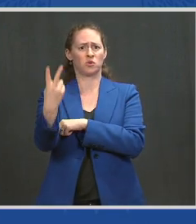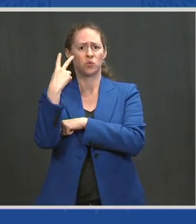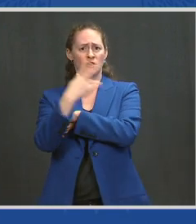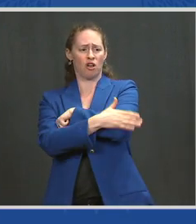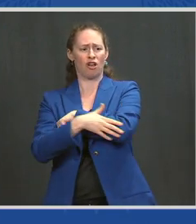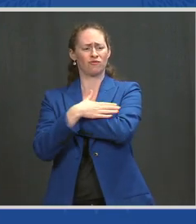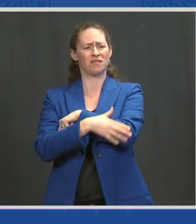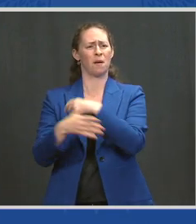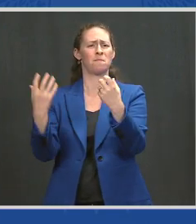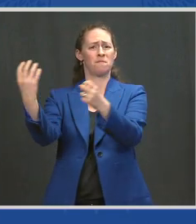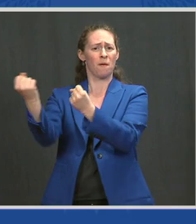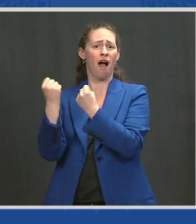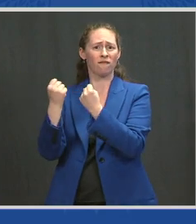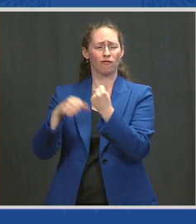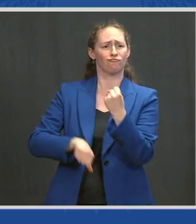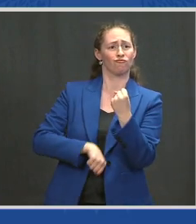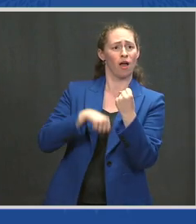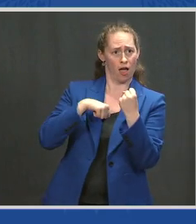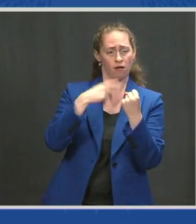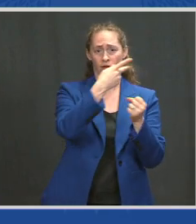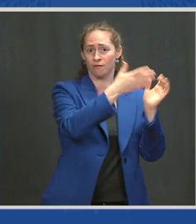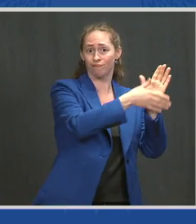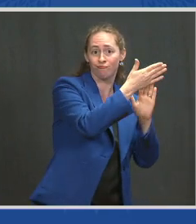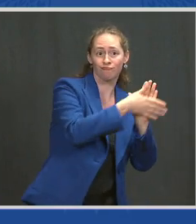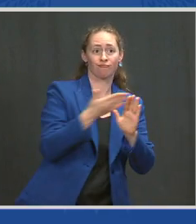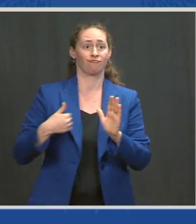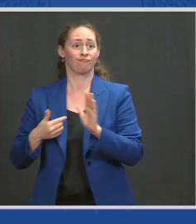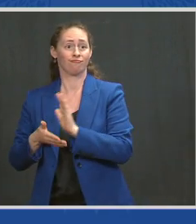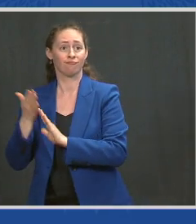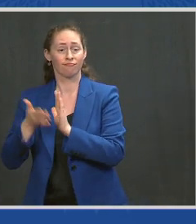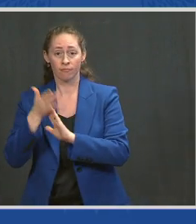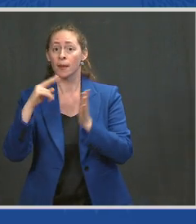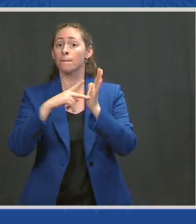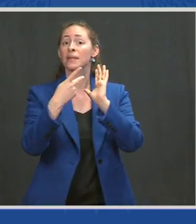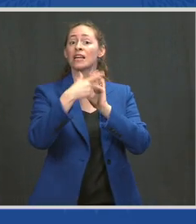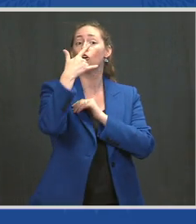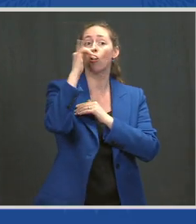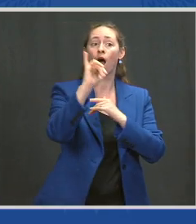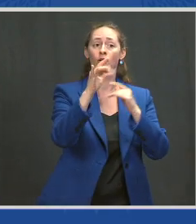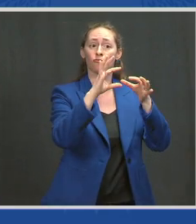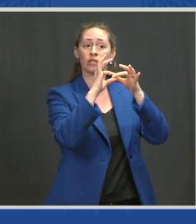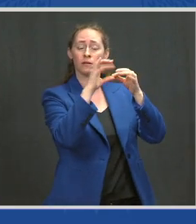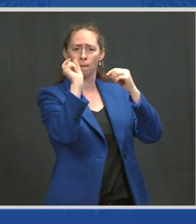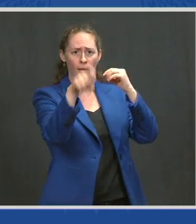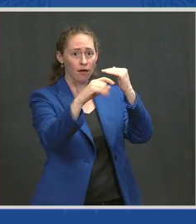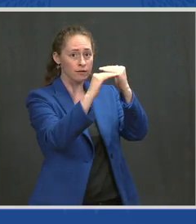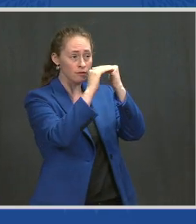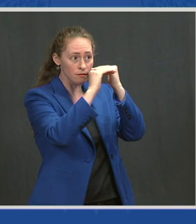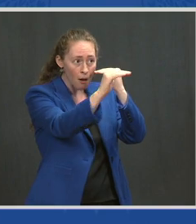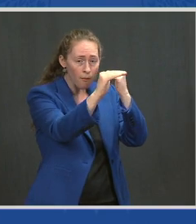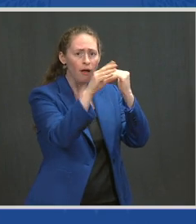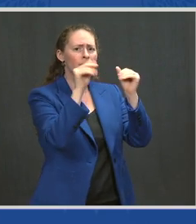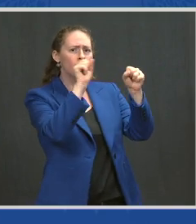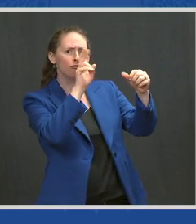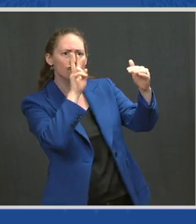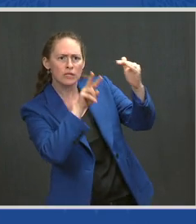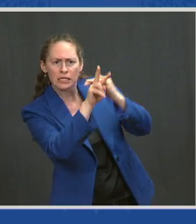a relationship that has to be stable and predictable. And it should be able to -- we should be able to cooperate